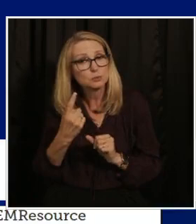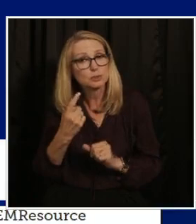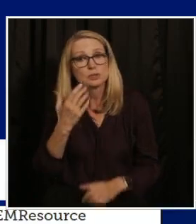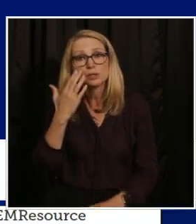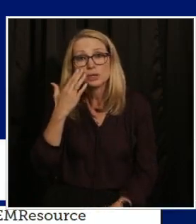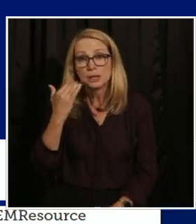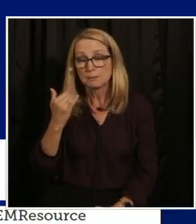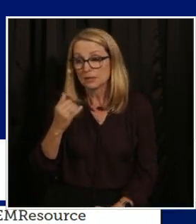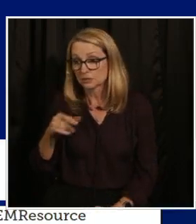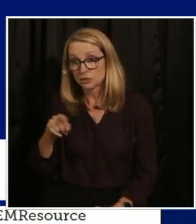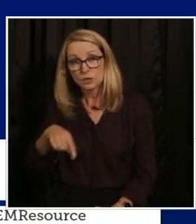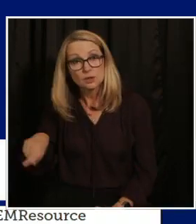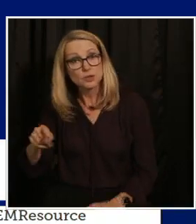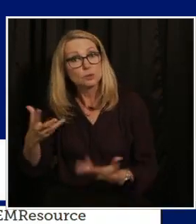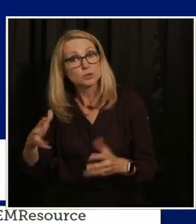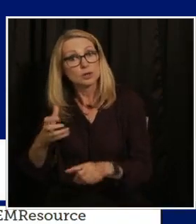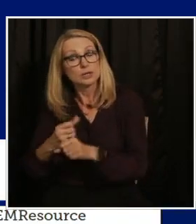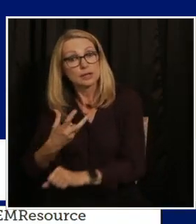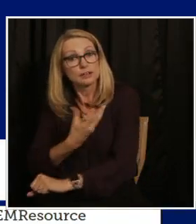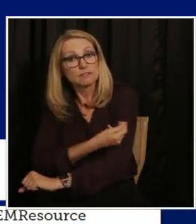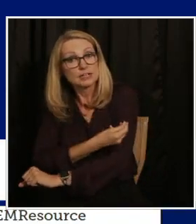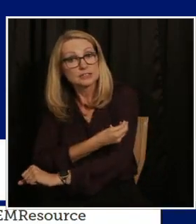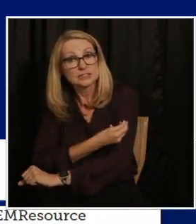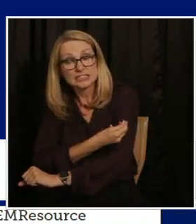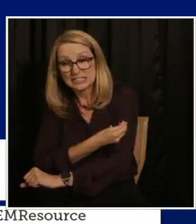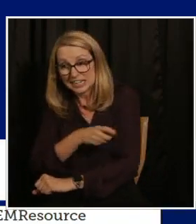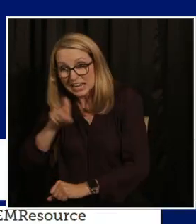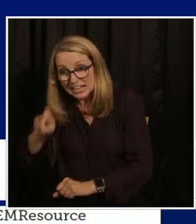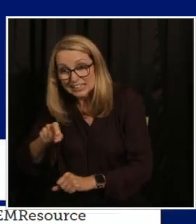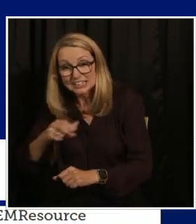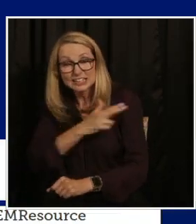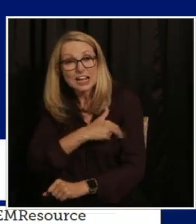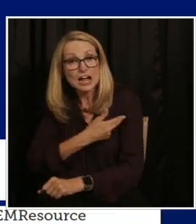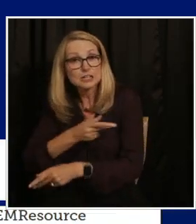level of care in the hospital that they would get if there were fewer covet hospitalizations